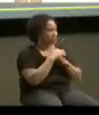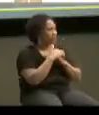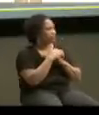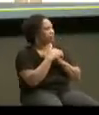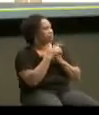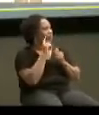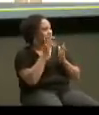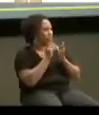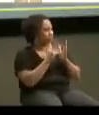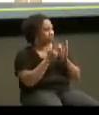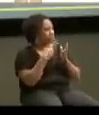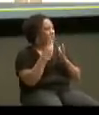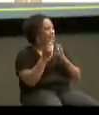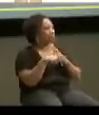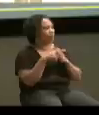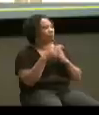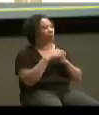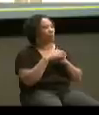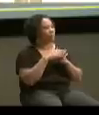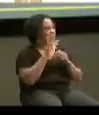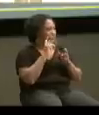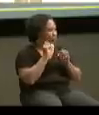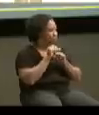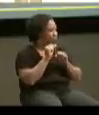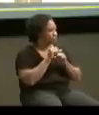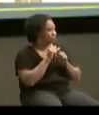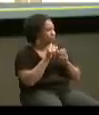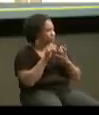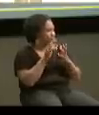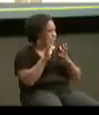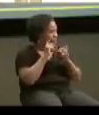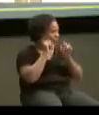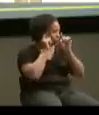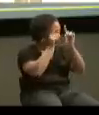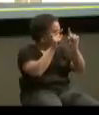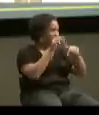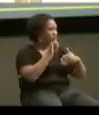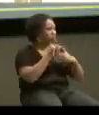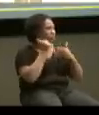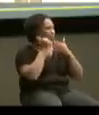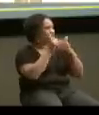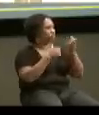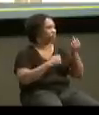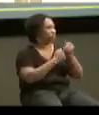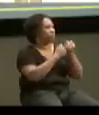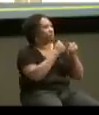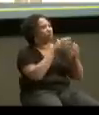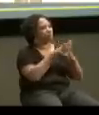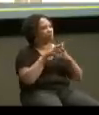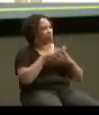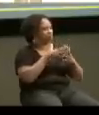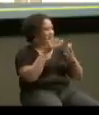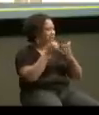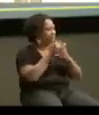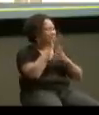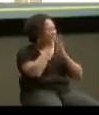IN A PILOT FASHION TO FIGURE OUT HOW WE MIGHT APPLY SOMETHING ACROSS THE BOARD AND WORK TOWARDS THAT BIG PICTURE GOAL,